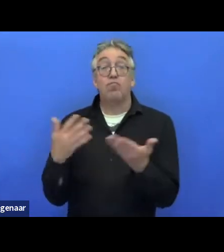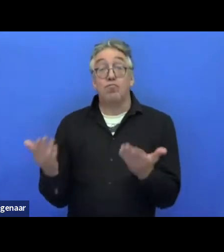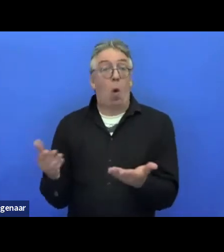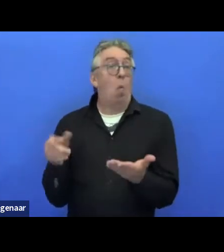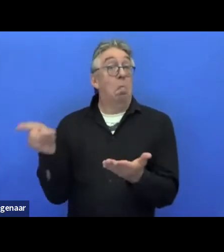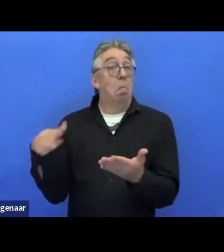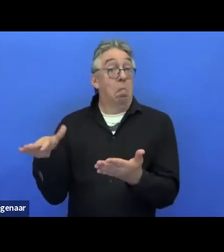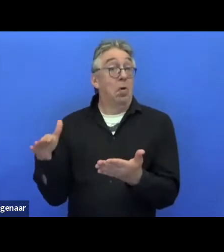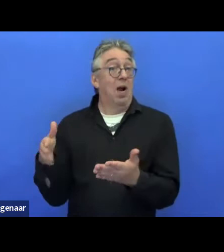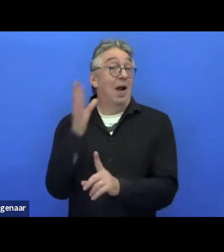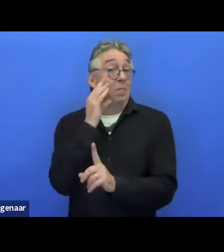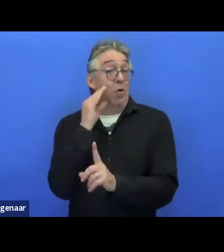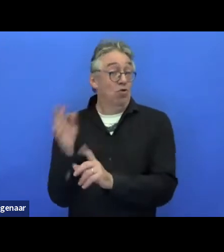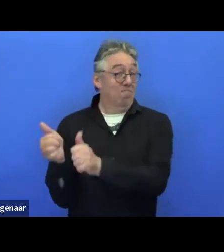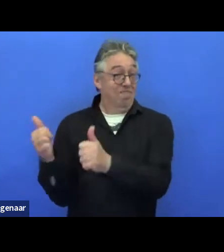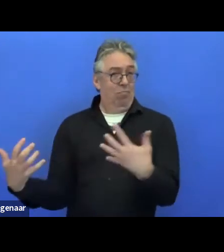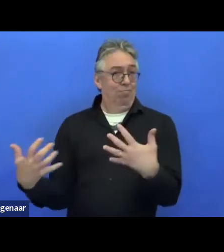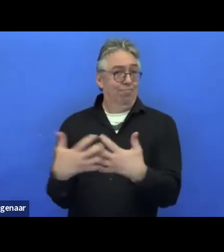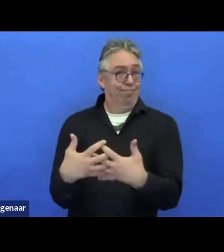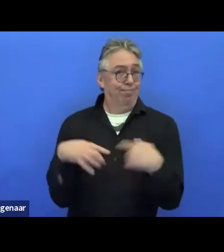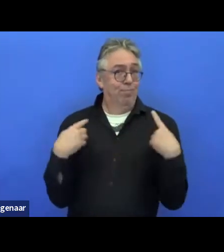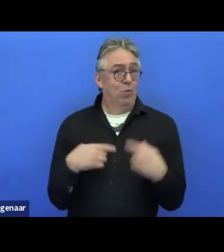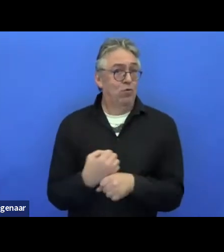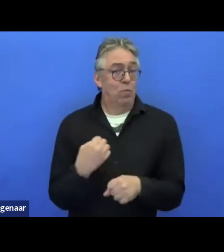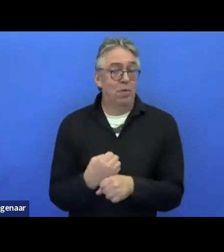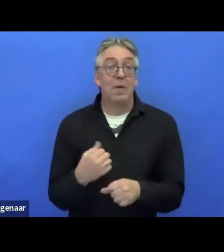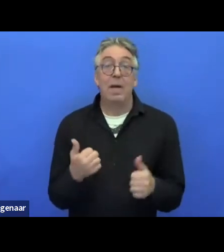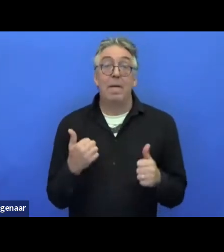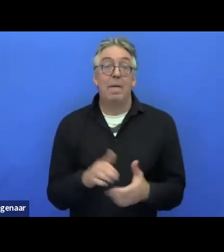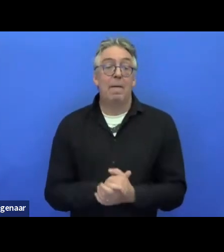Well, I'll speak about what Emily O'Reilly did